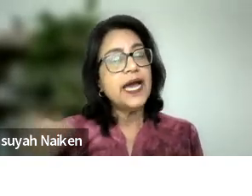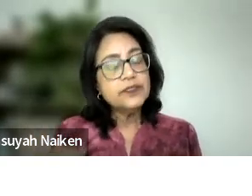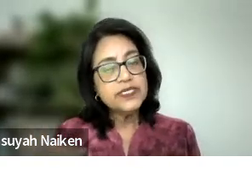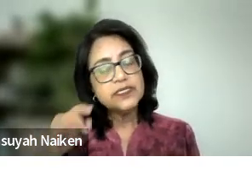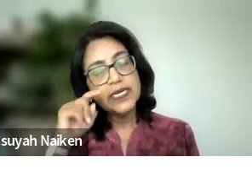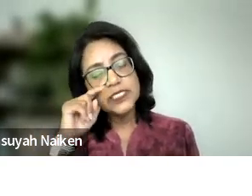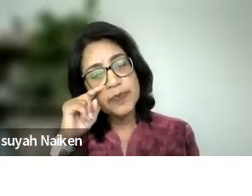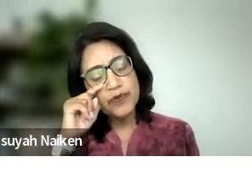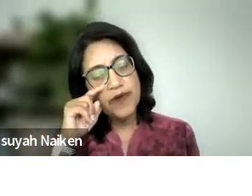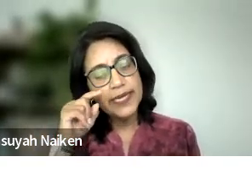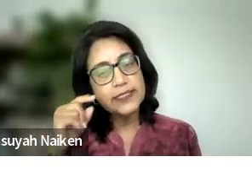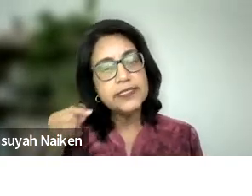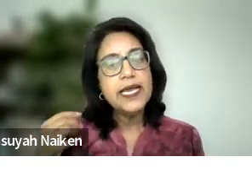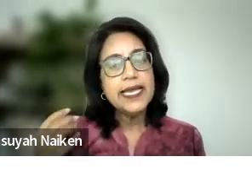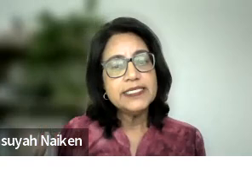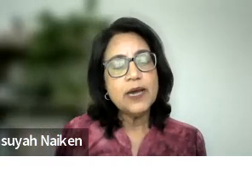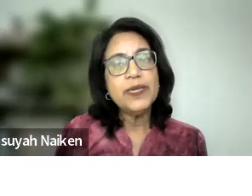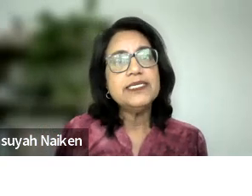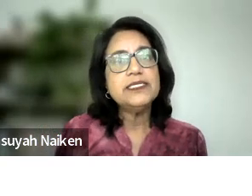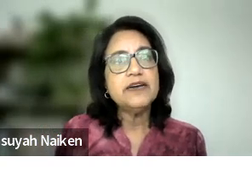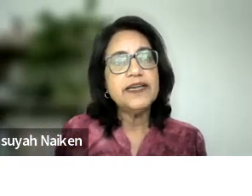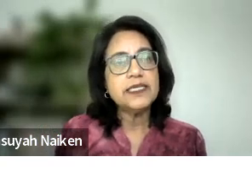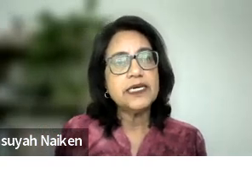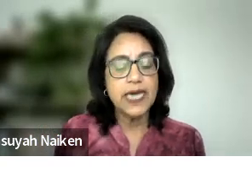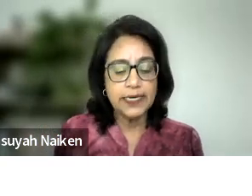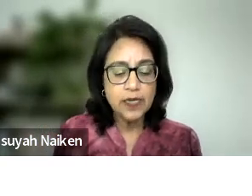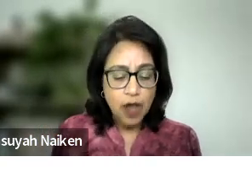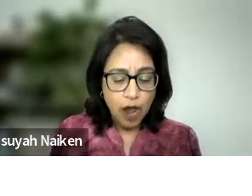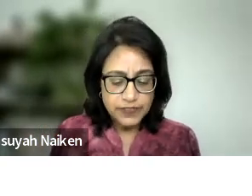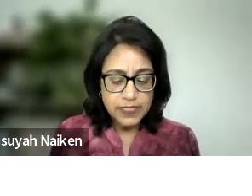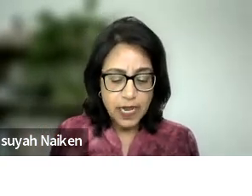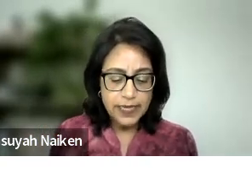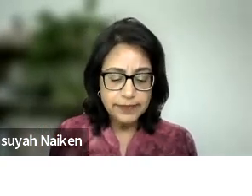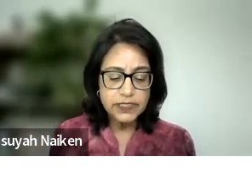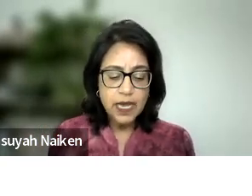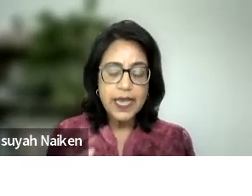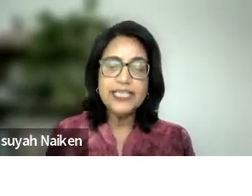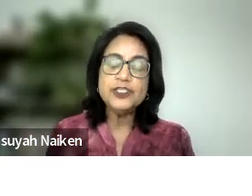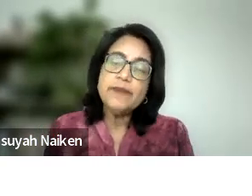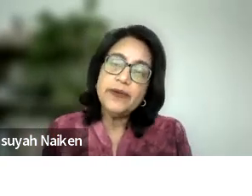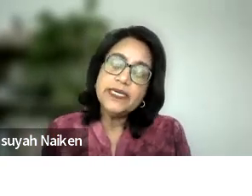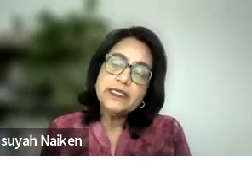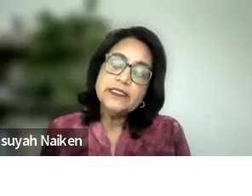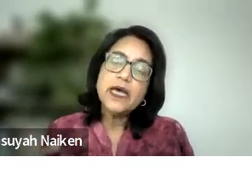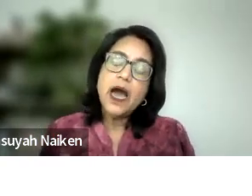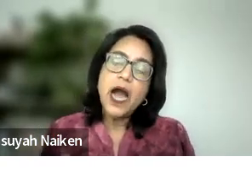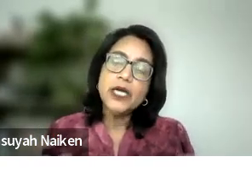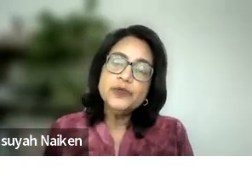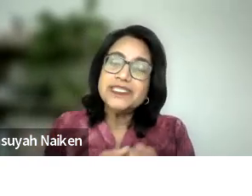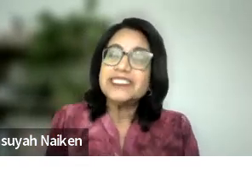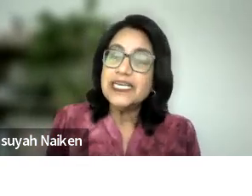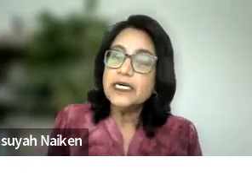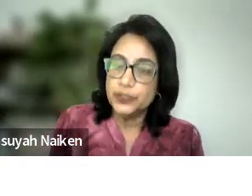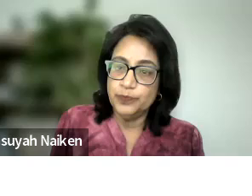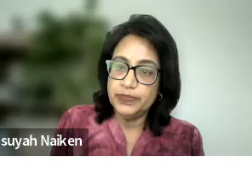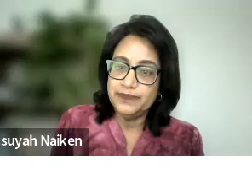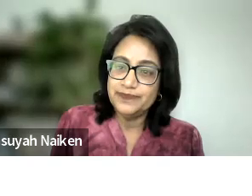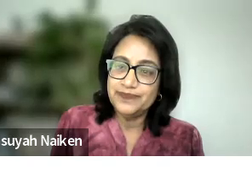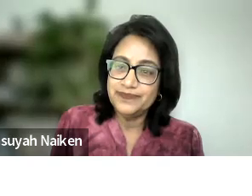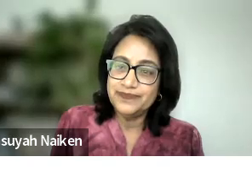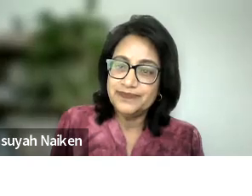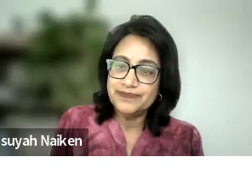So they survey maybe a smaller number than they would survey with other groups.